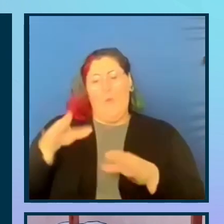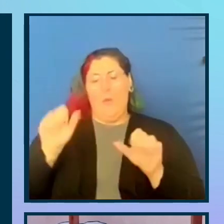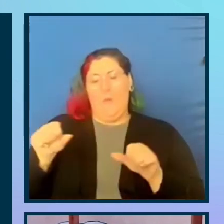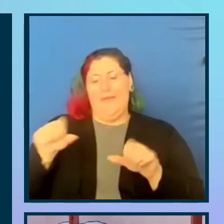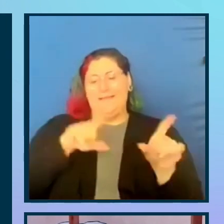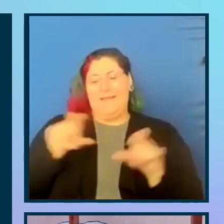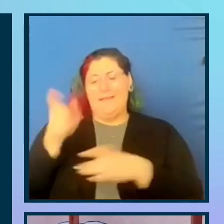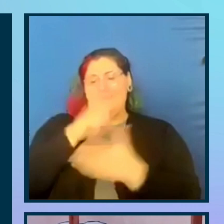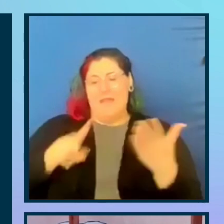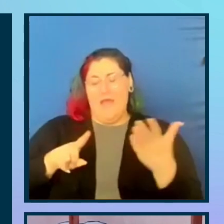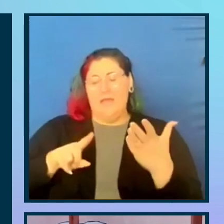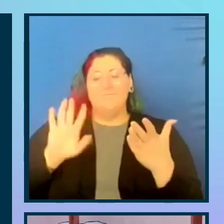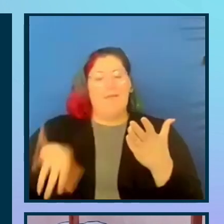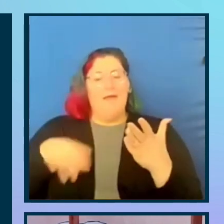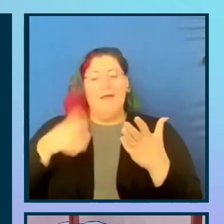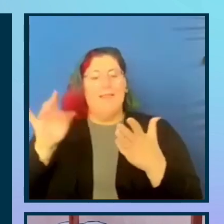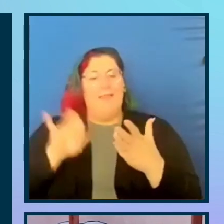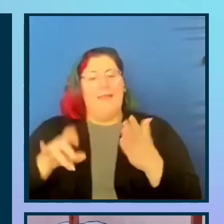that design has to have already been made, right?